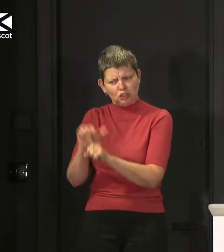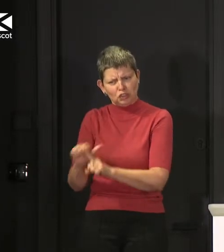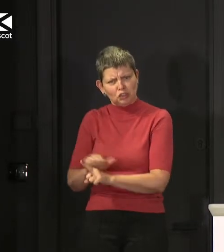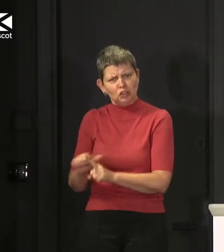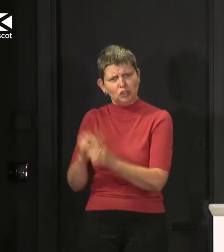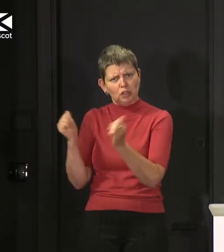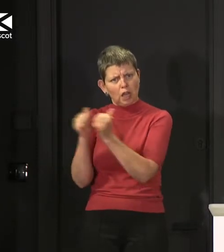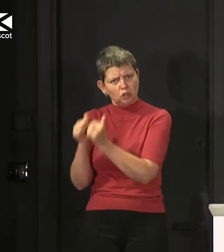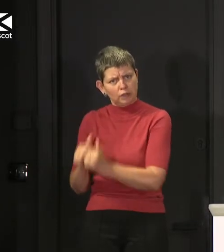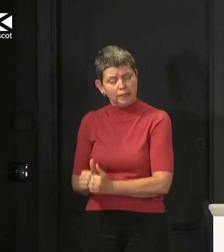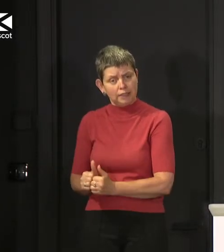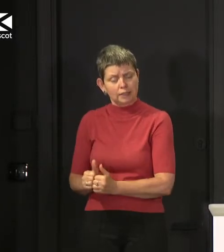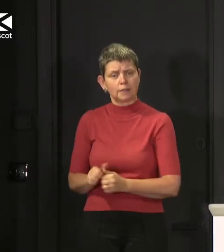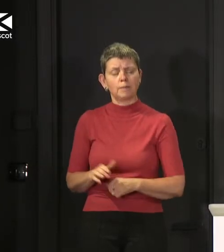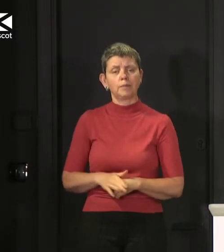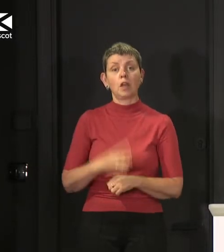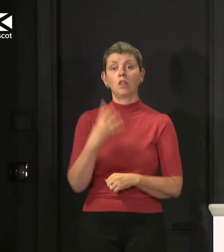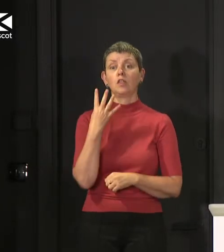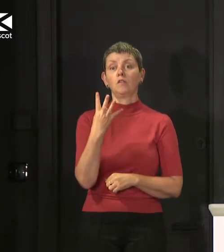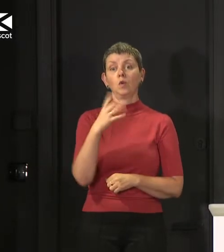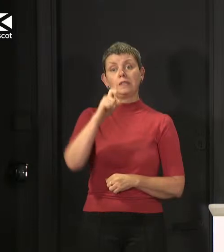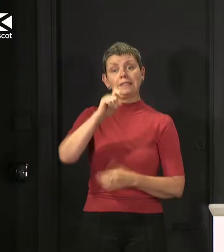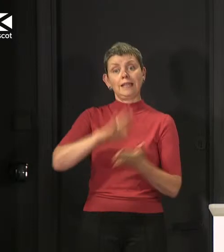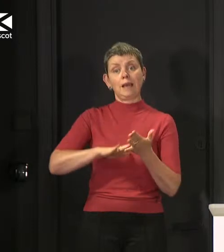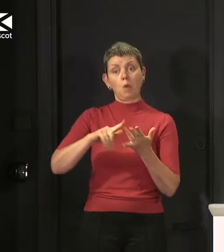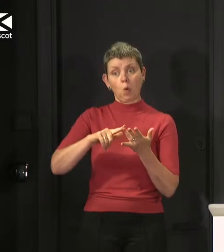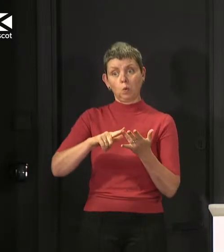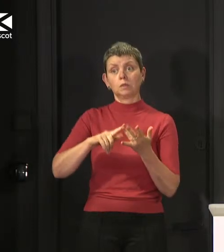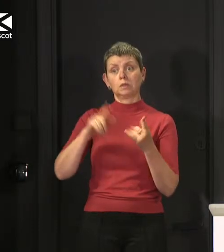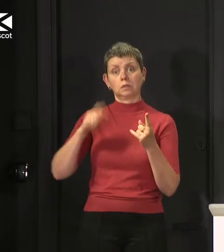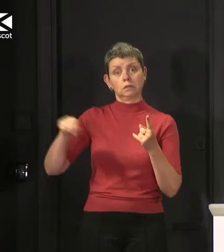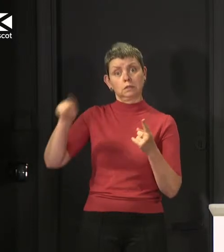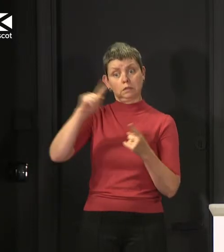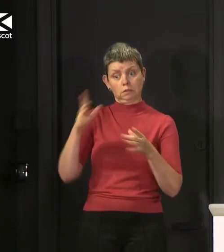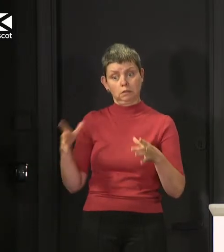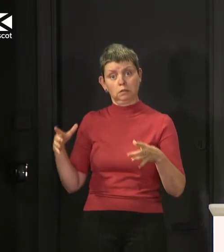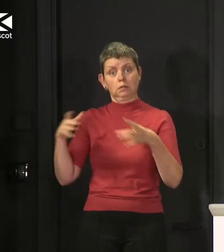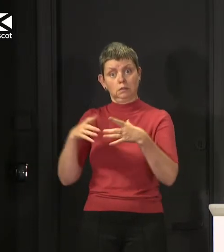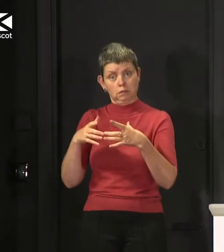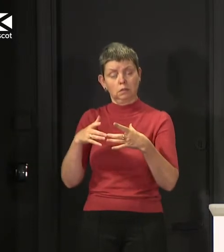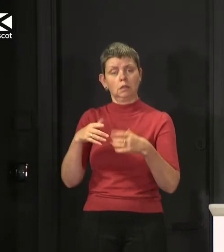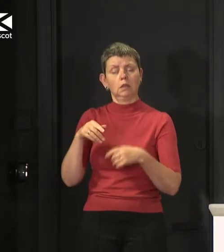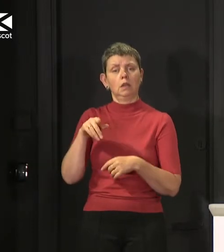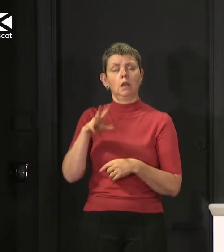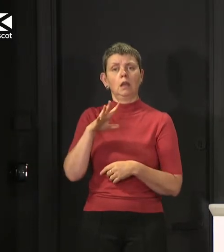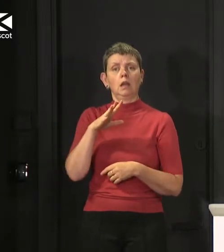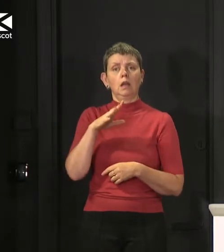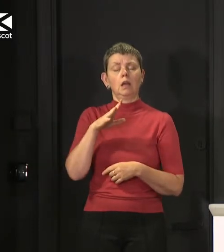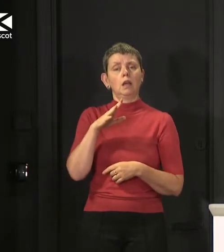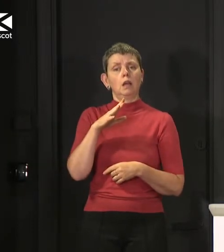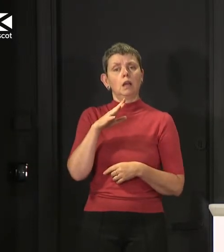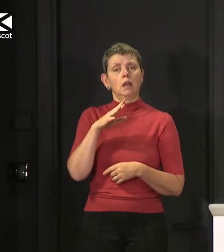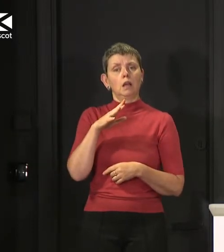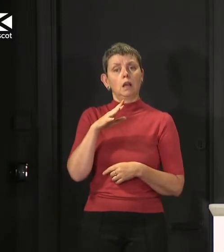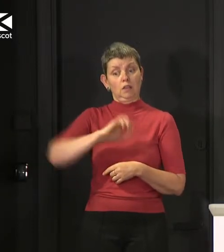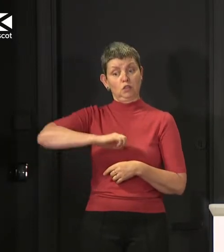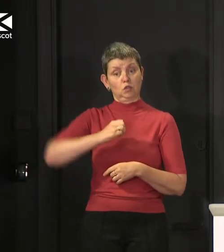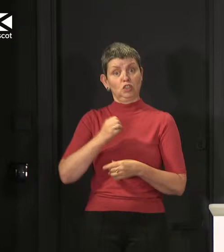and the Scottish CMO was here yesterday, and referred to the fact that the four CMO's had